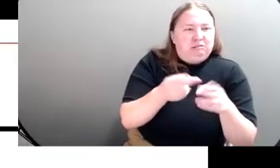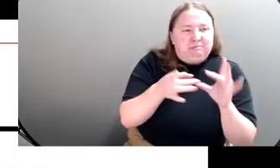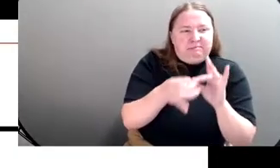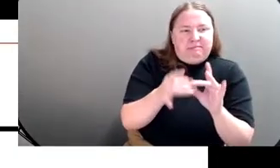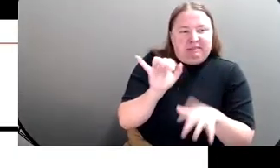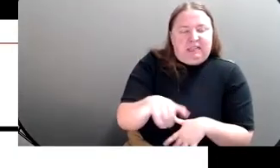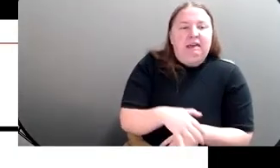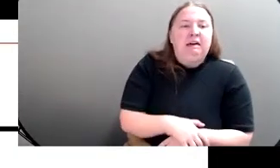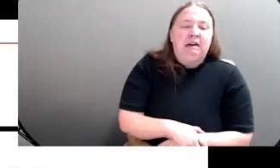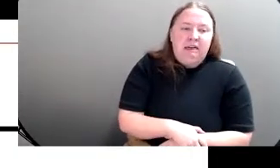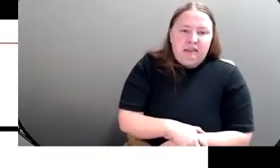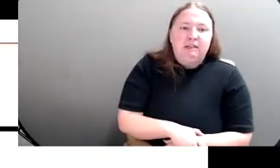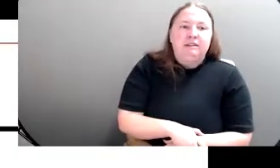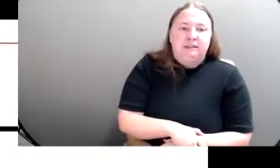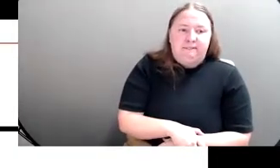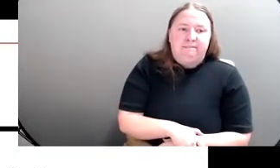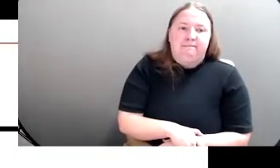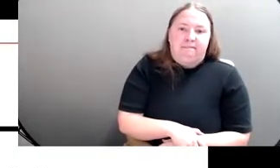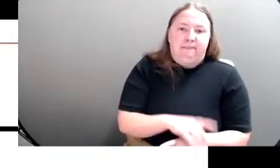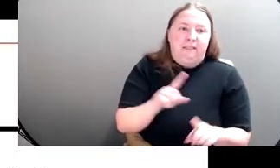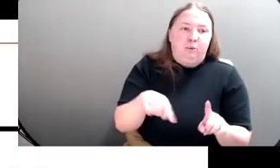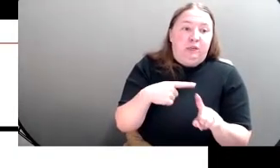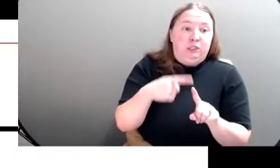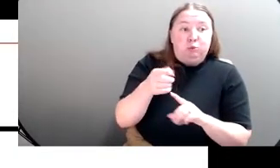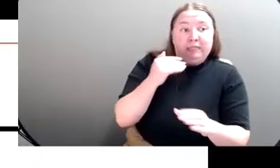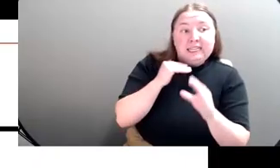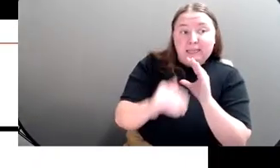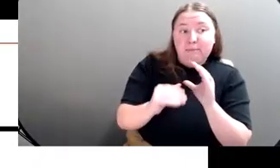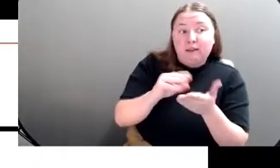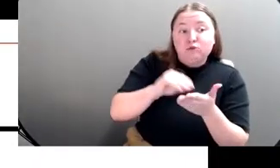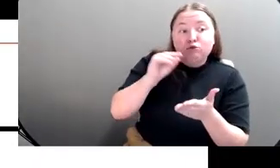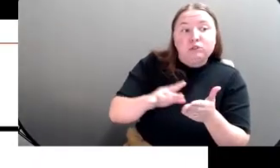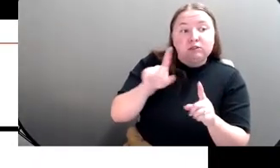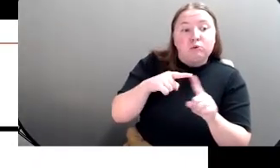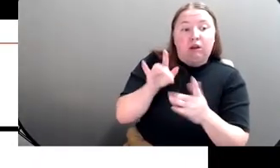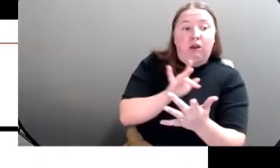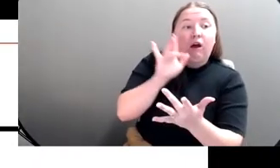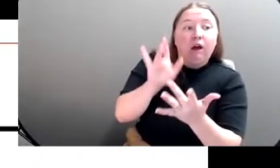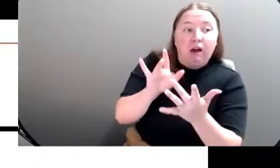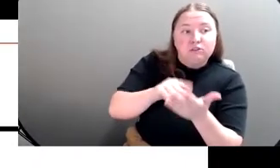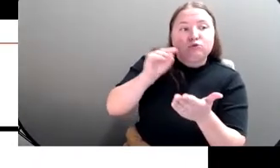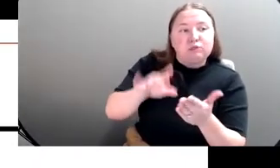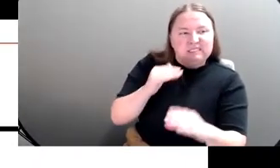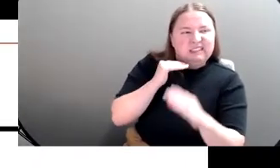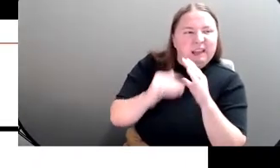You know, when you email students, when you reach out to students and you email them or you send them a message